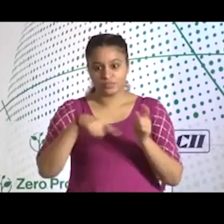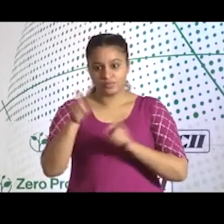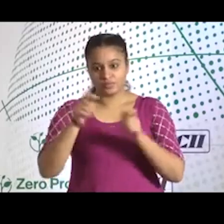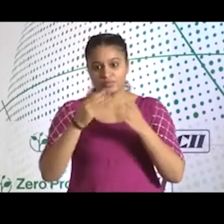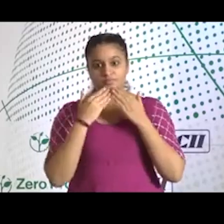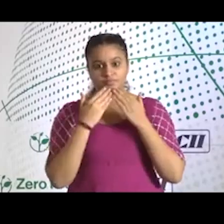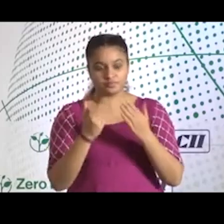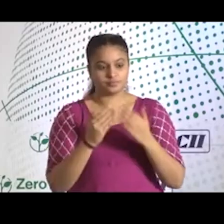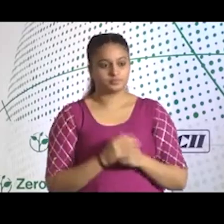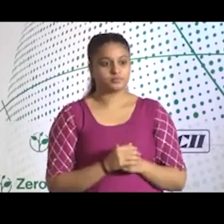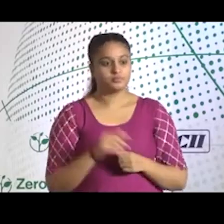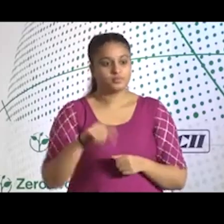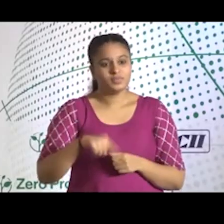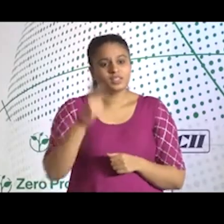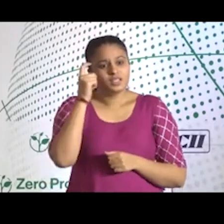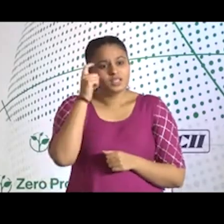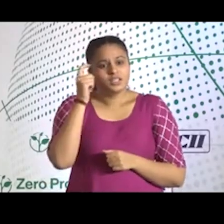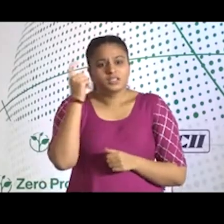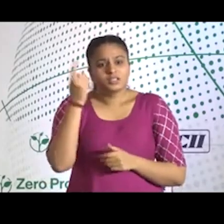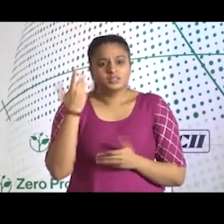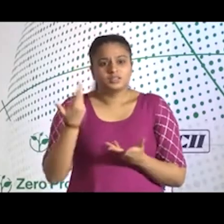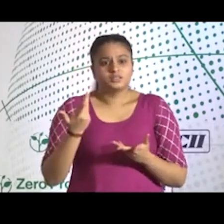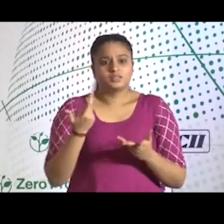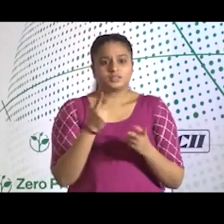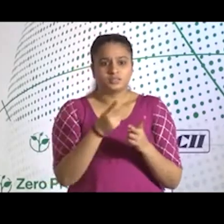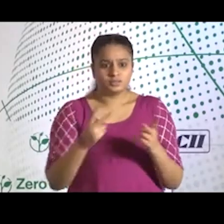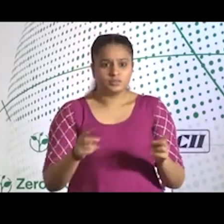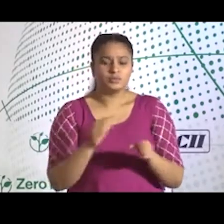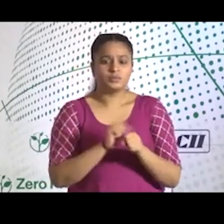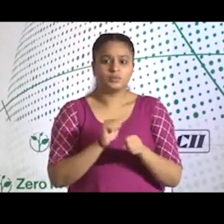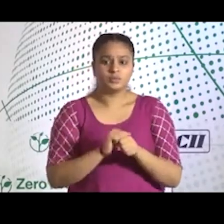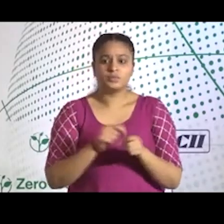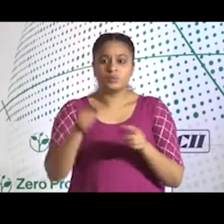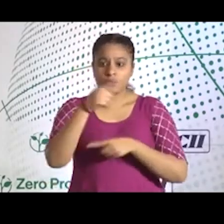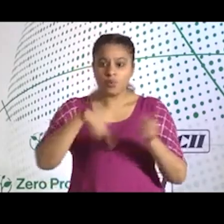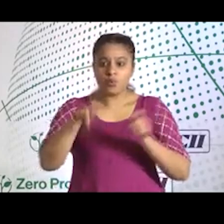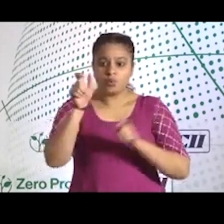I think the fundamental intent of getting us all in this room